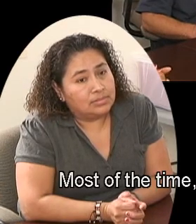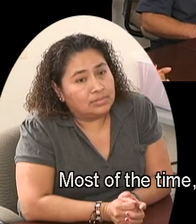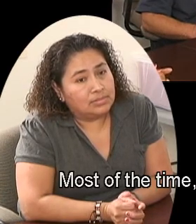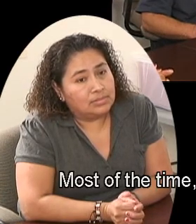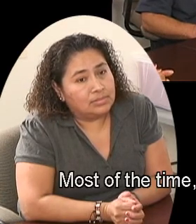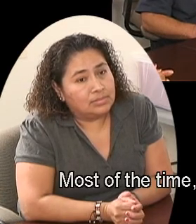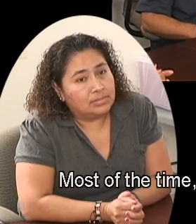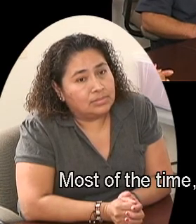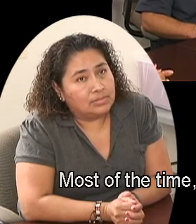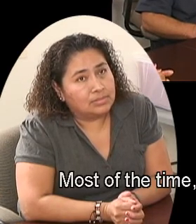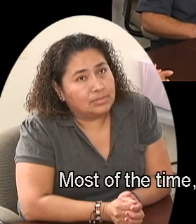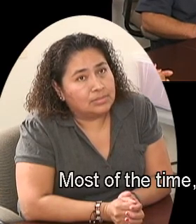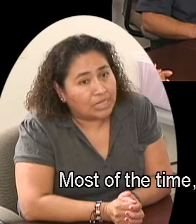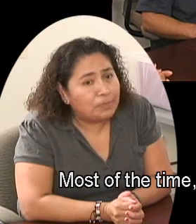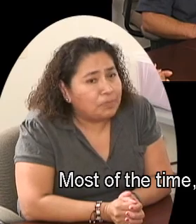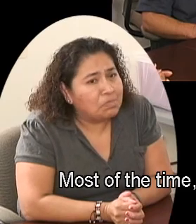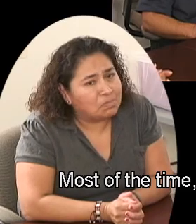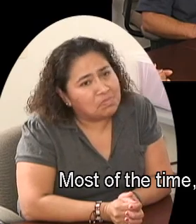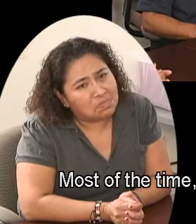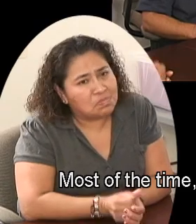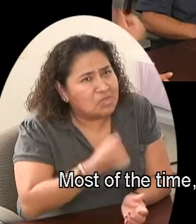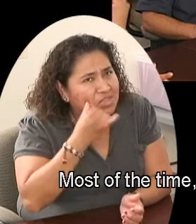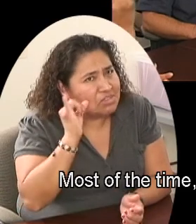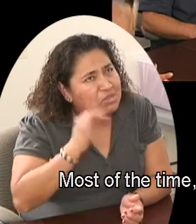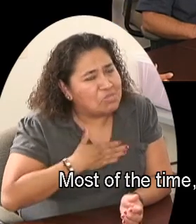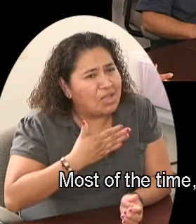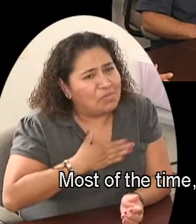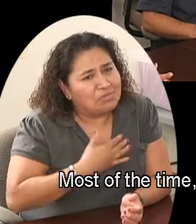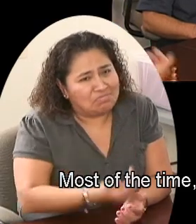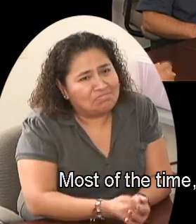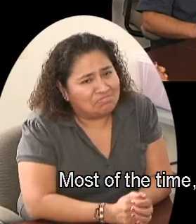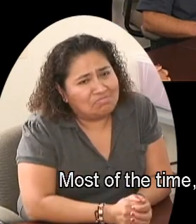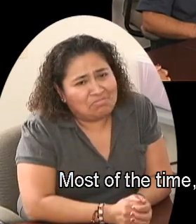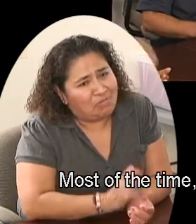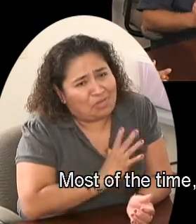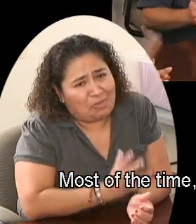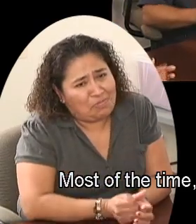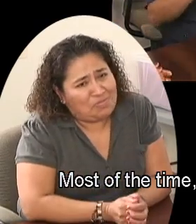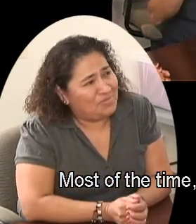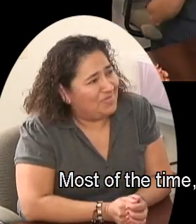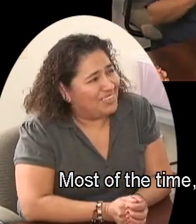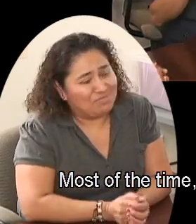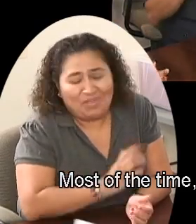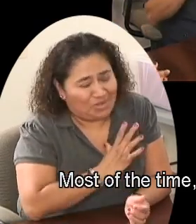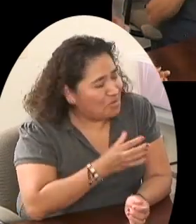Most of the time, you feel happy? Good.